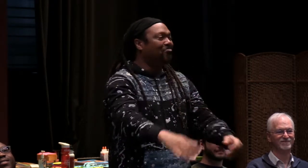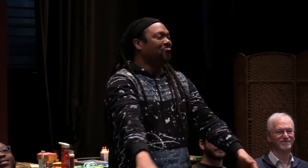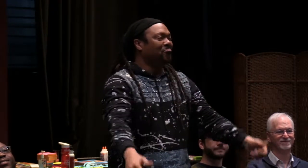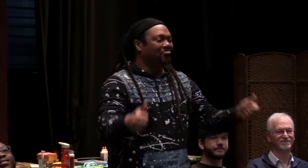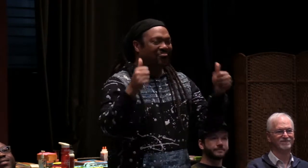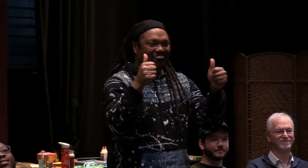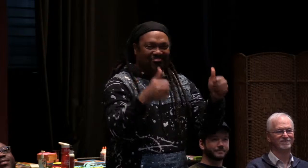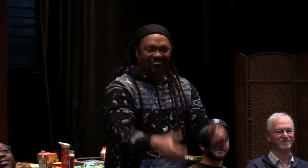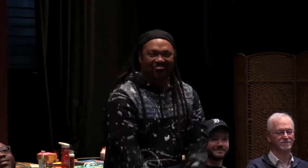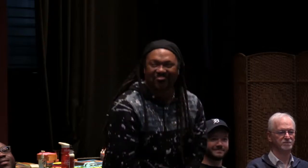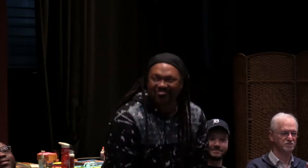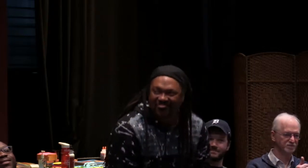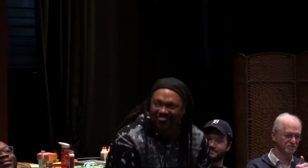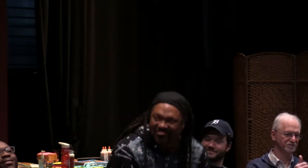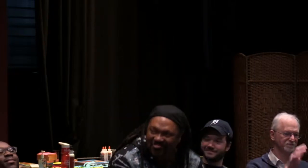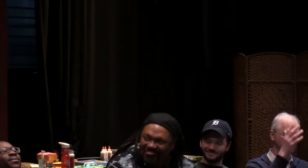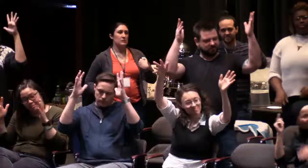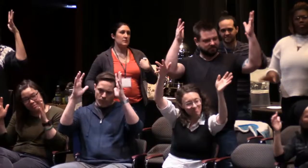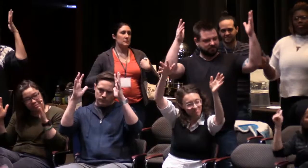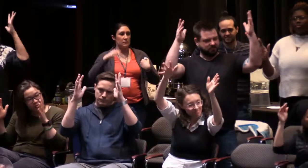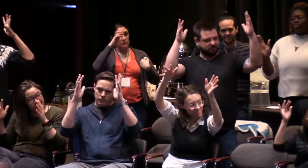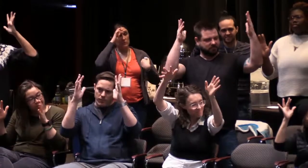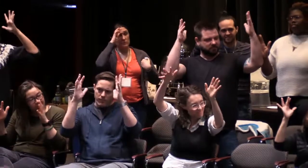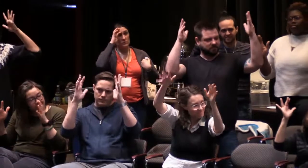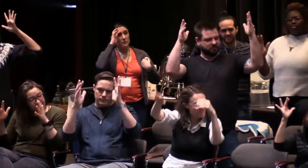in the world of deaf theater, we need more of that.